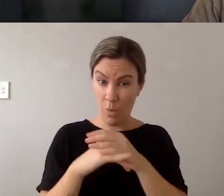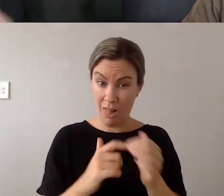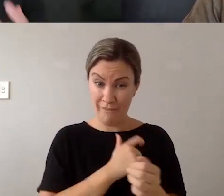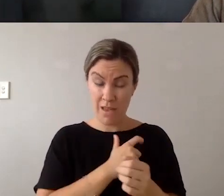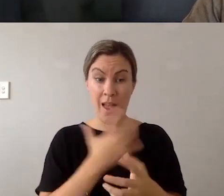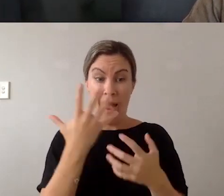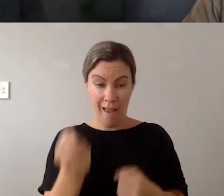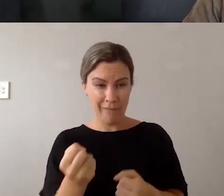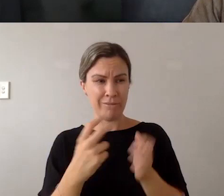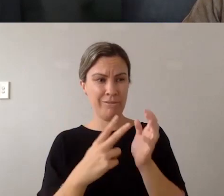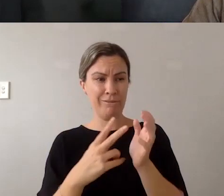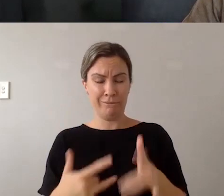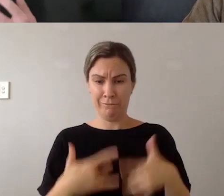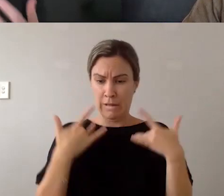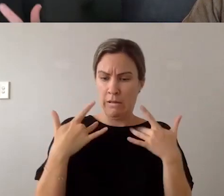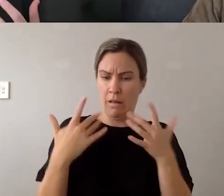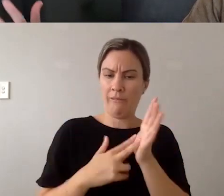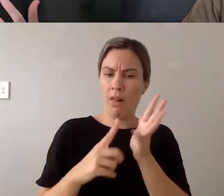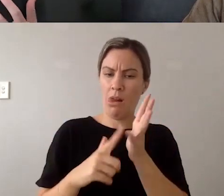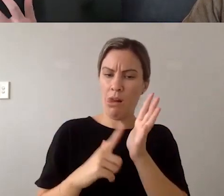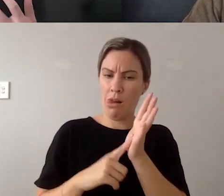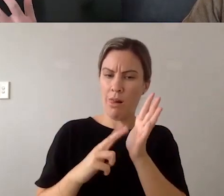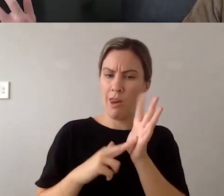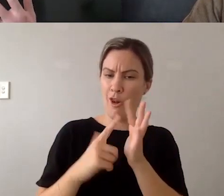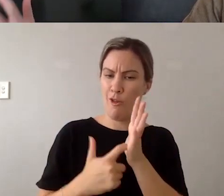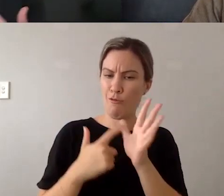this vulnerability, this anxiety, but it's not going to stop me from